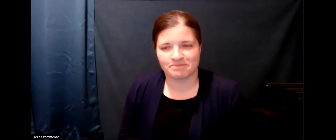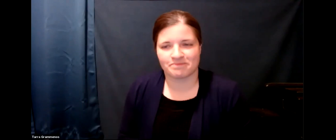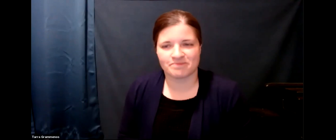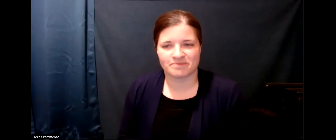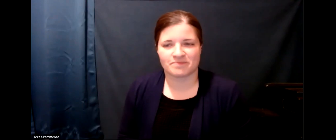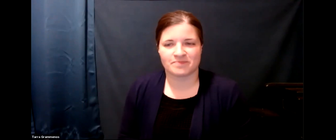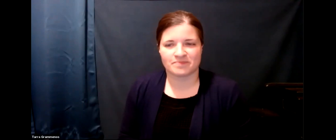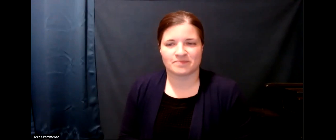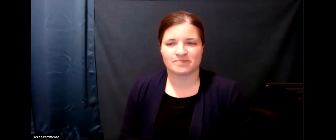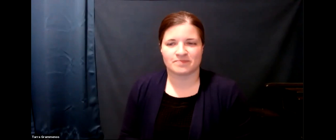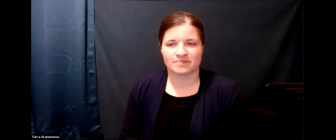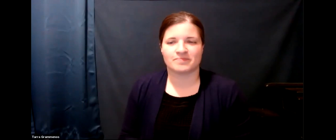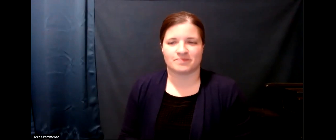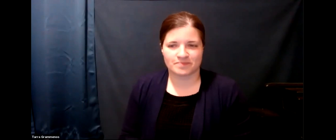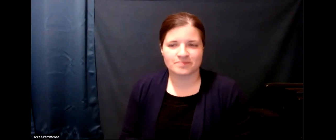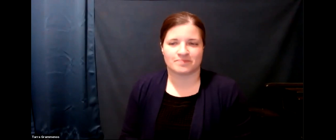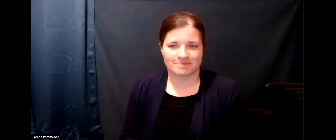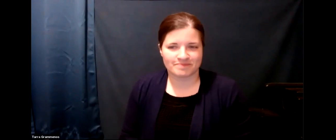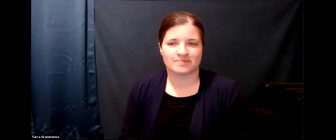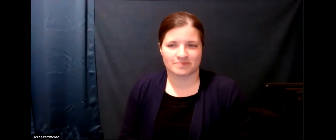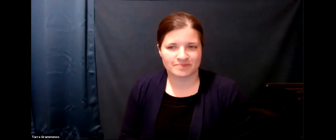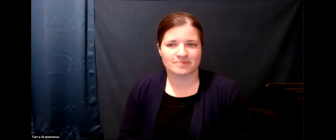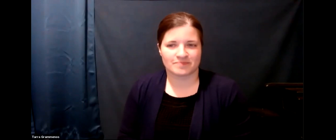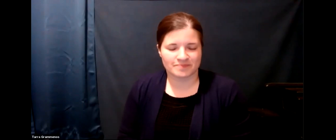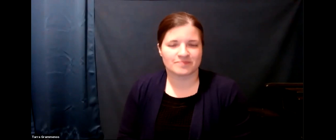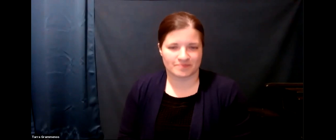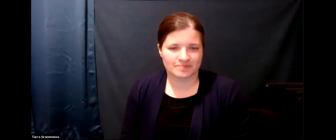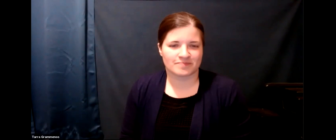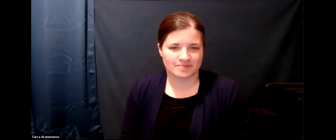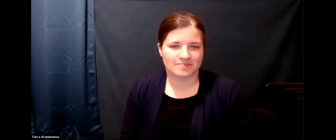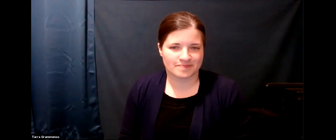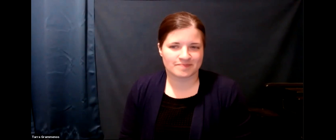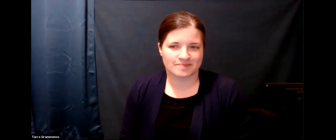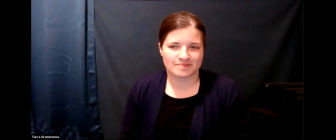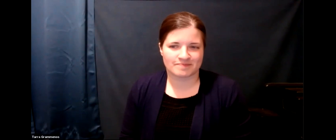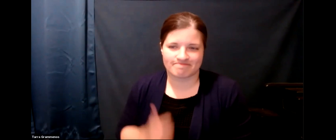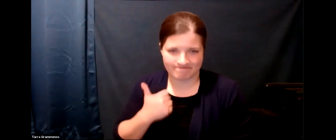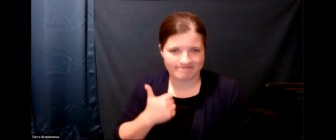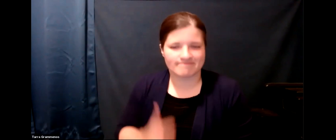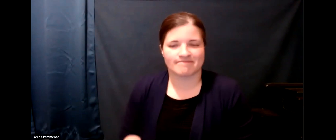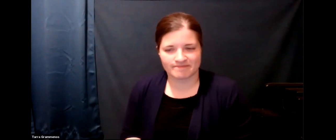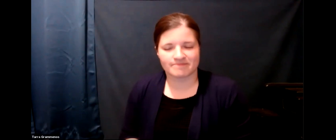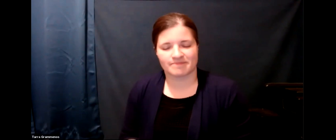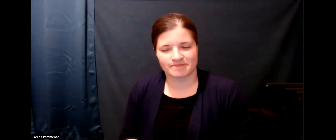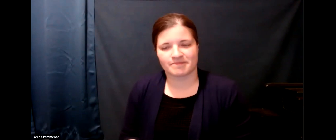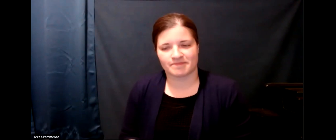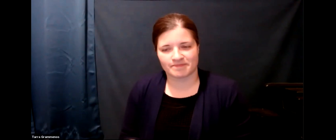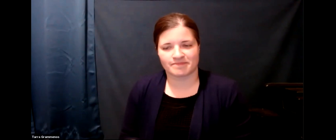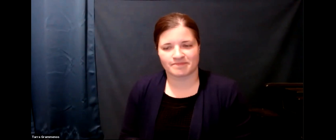That's what I wanted to know. Thank you. I was just wondering how long you end up -- so I appreciate it.